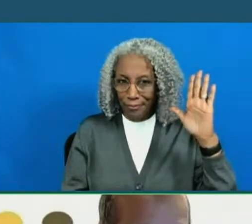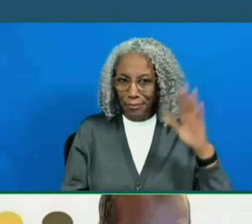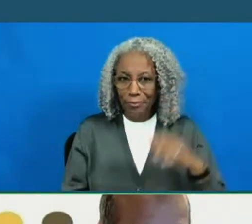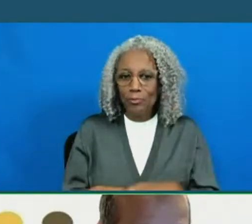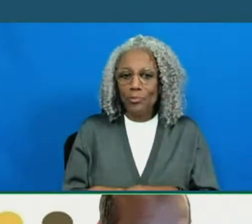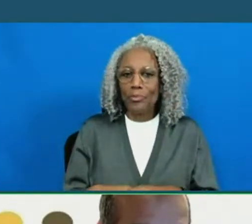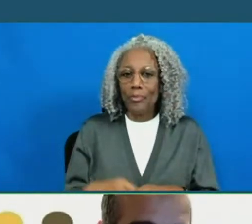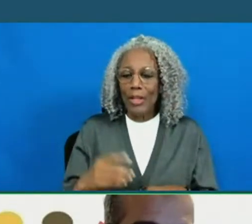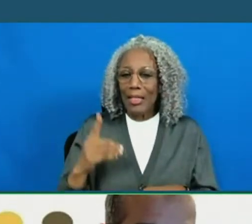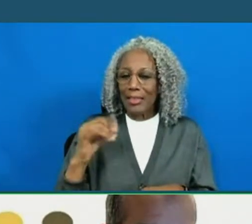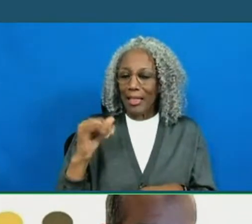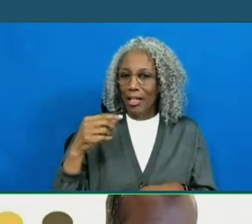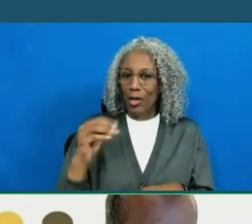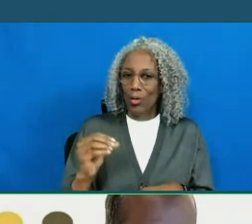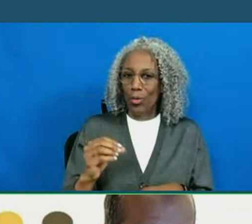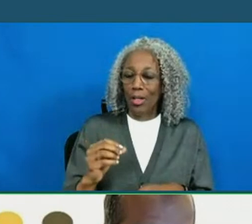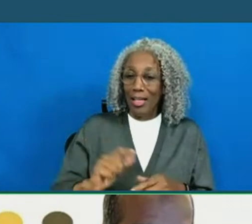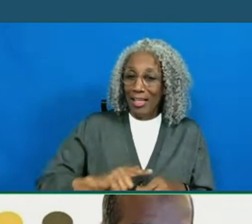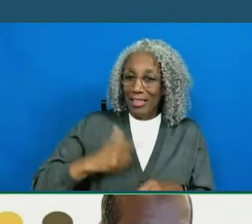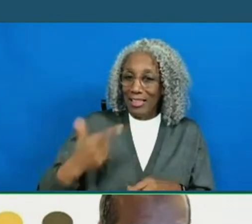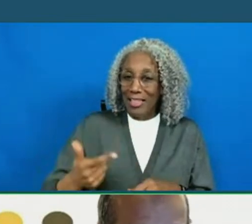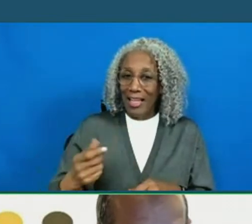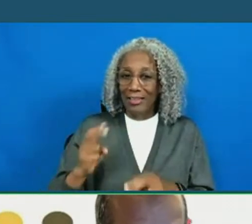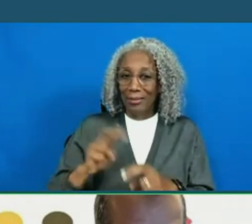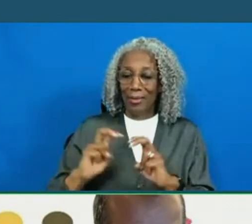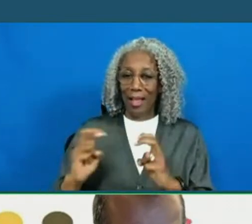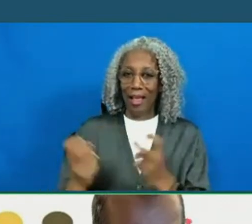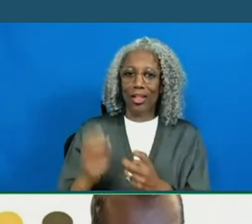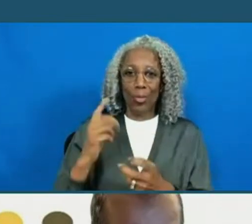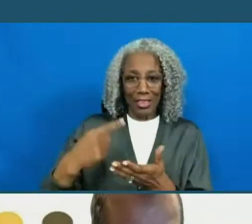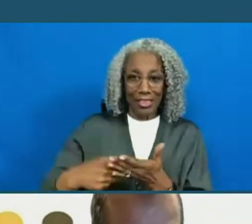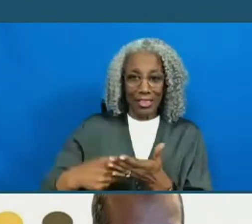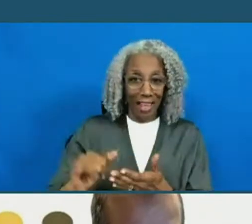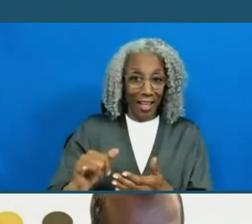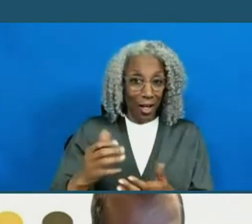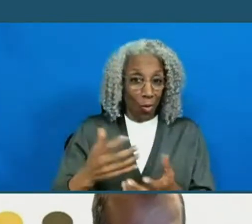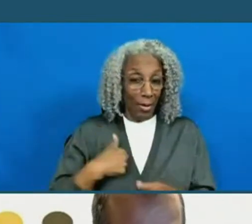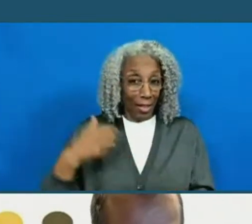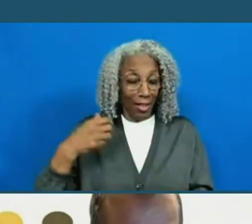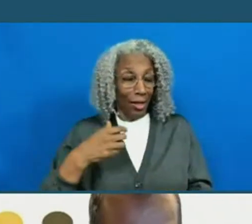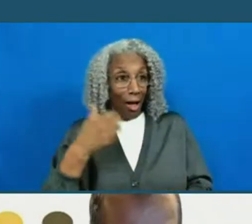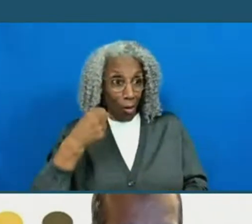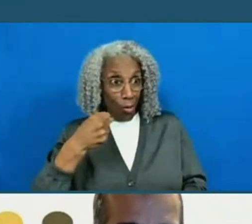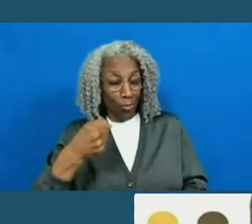resources and support to help families. Yeah Next panel is a